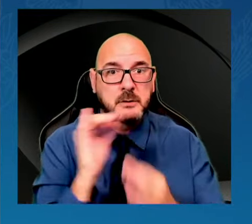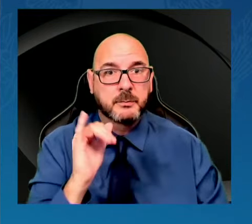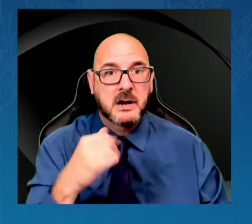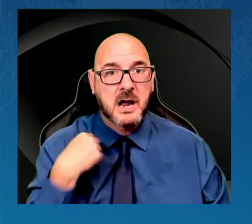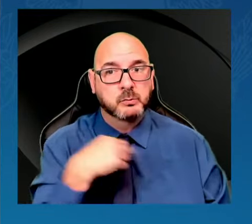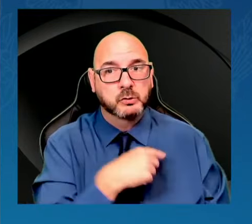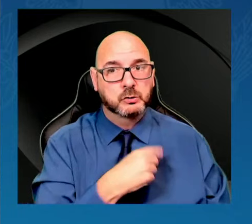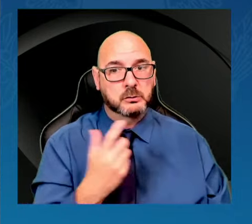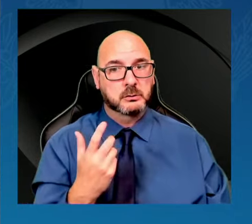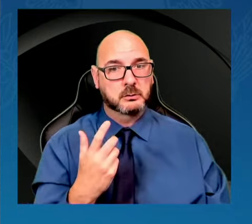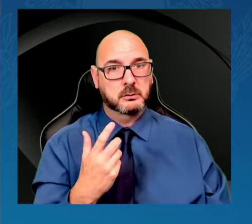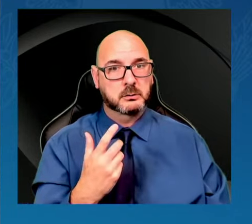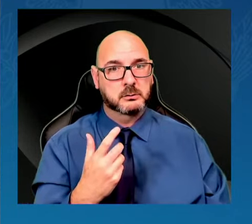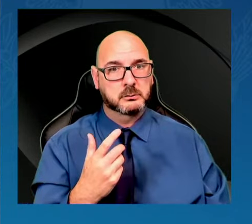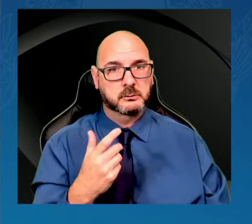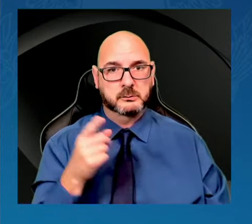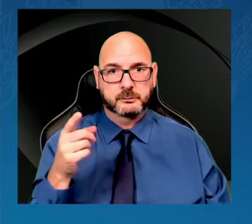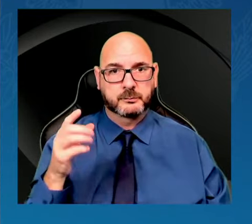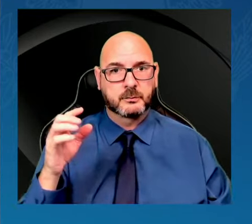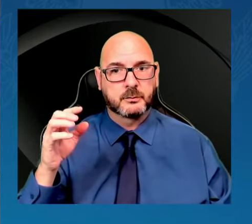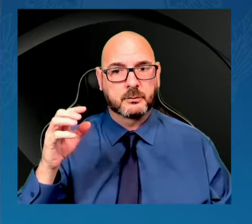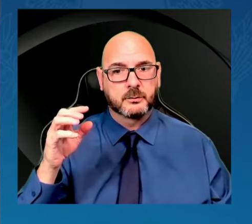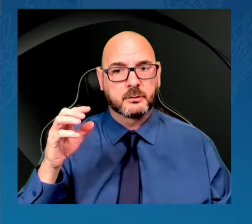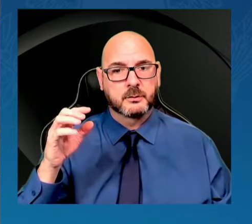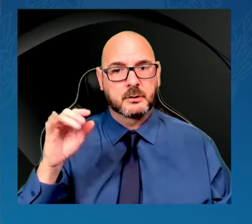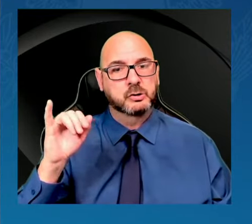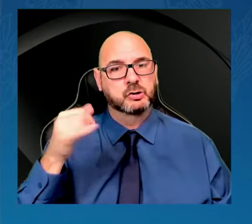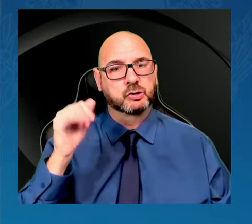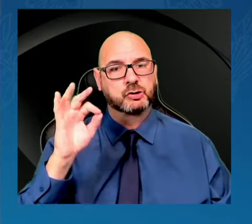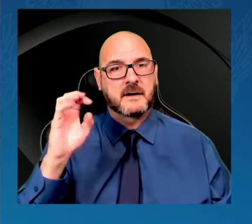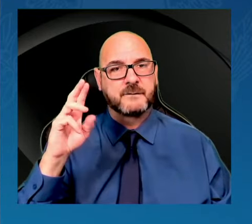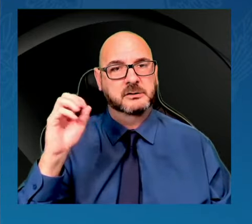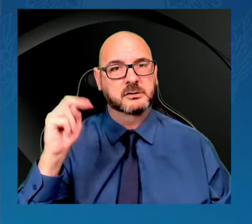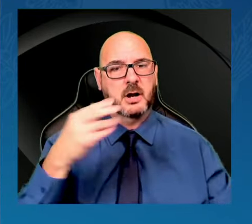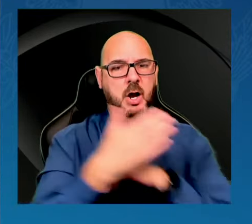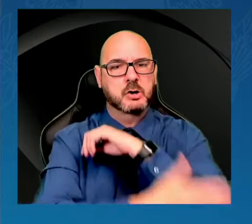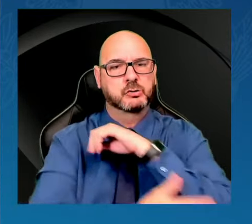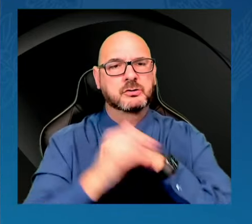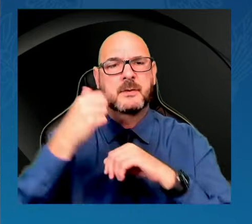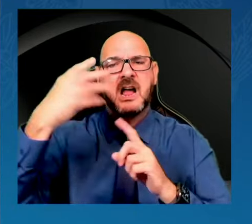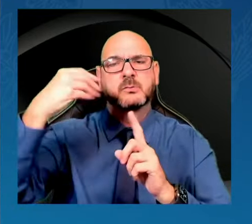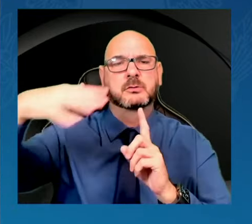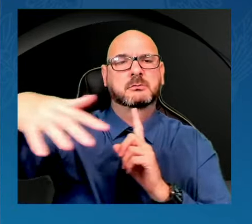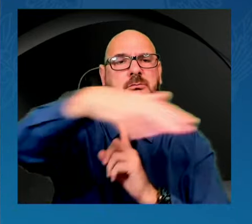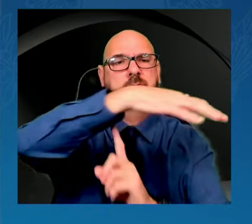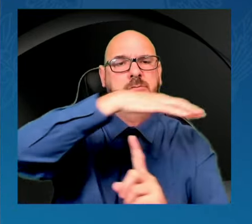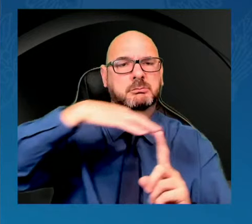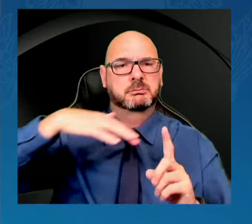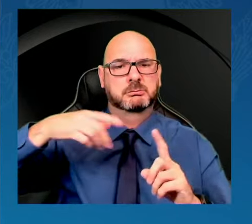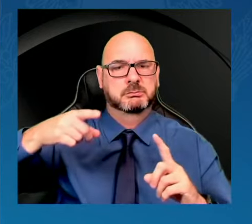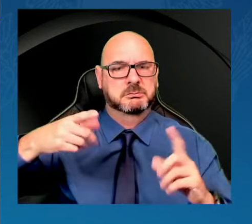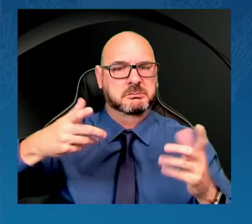we were always outside playing in the foothills, in the mountains, going to soccer practice and tournaments.